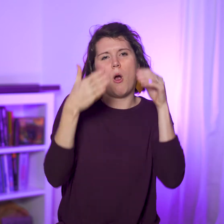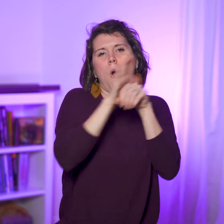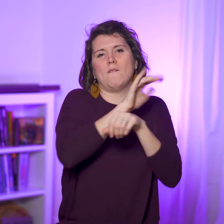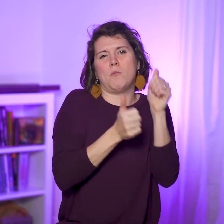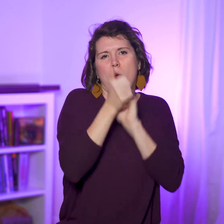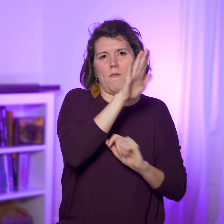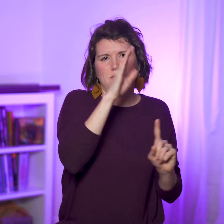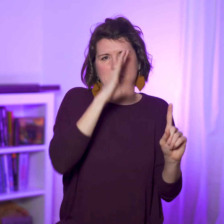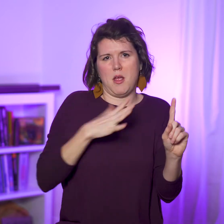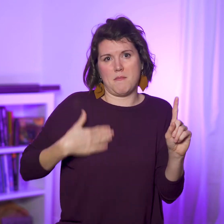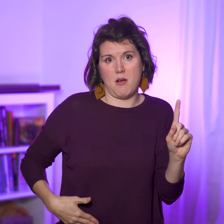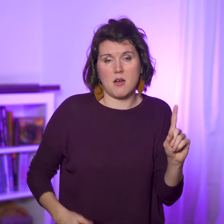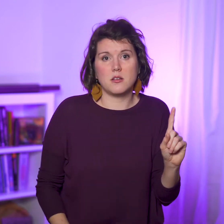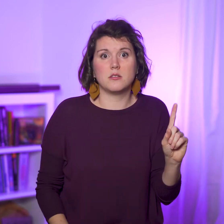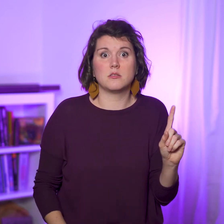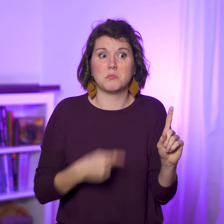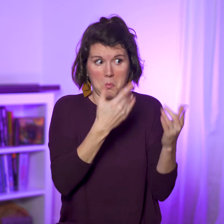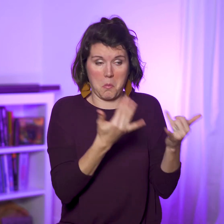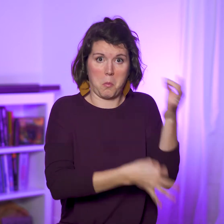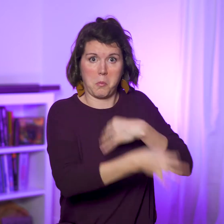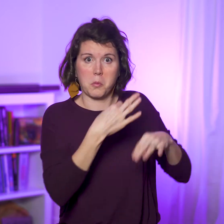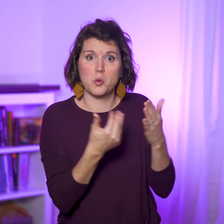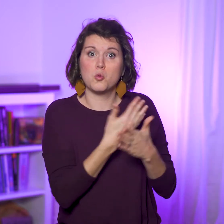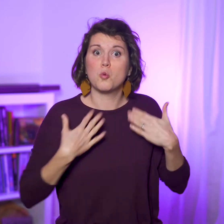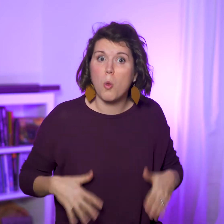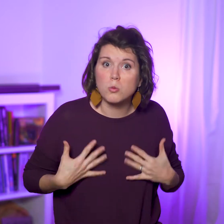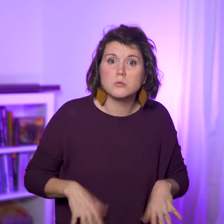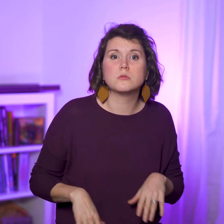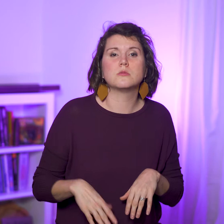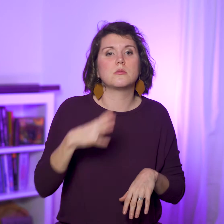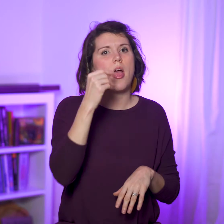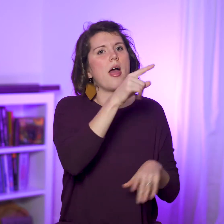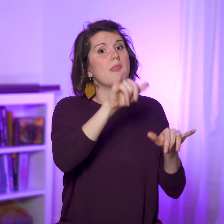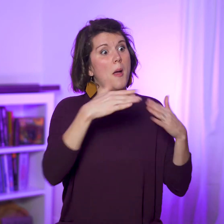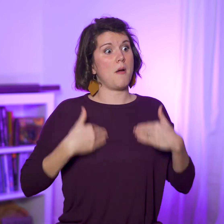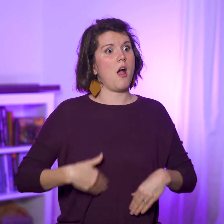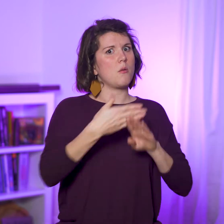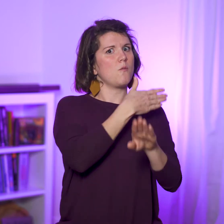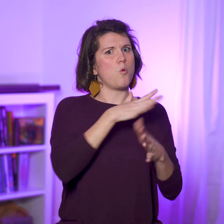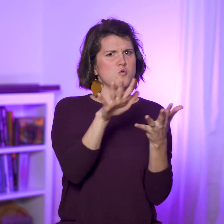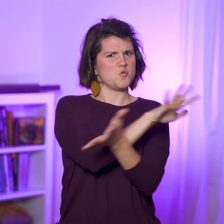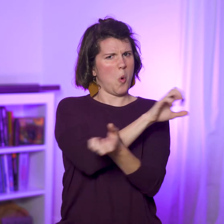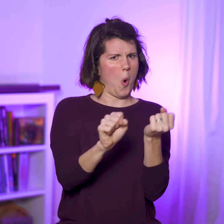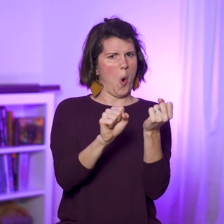which cover most of a man’s body, have been replaced with new clothes and the body that was utterly destroyed